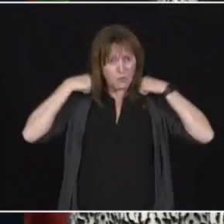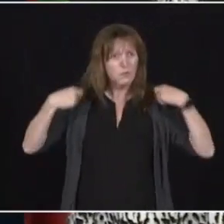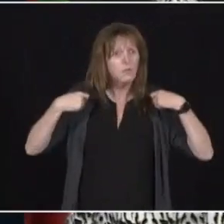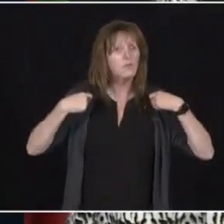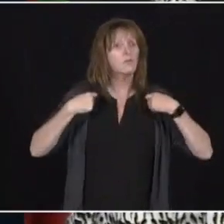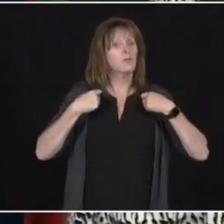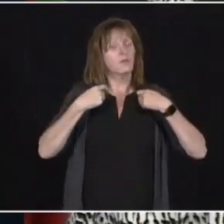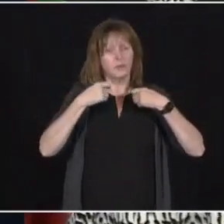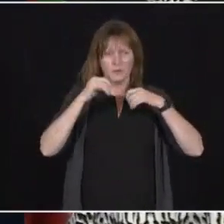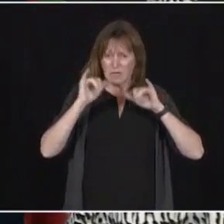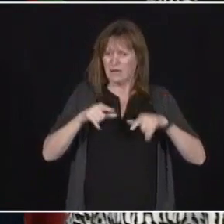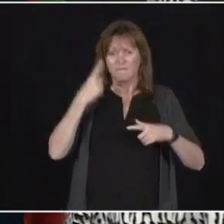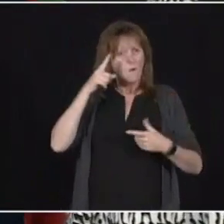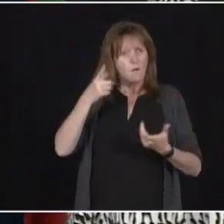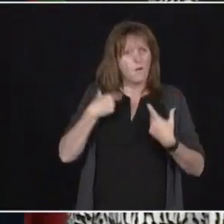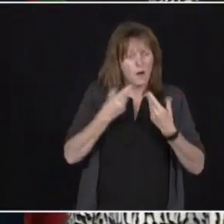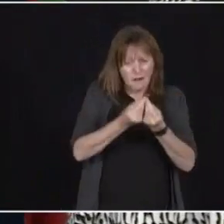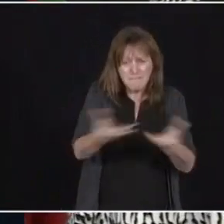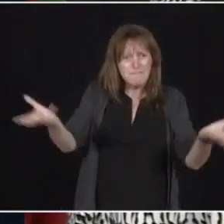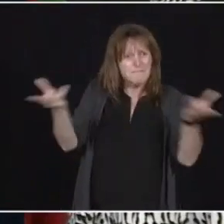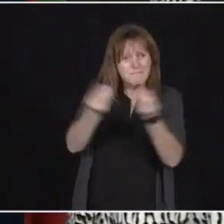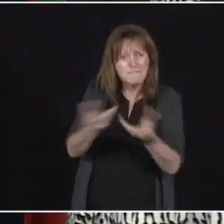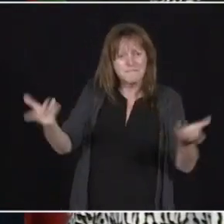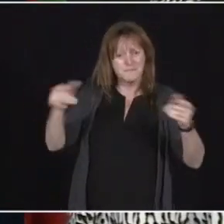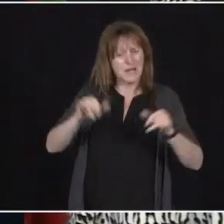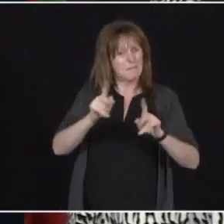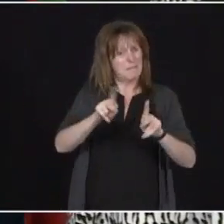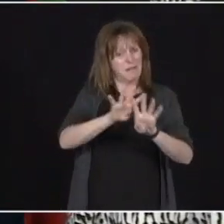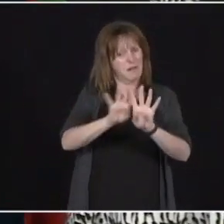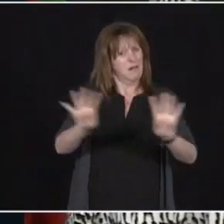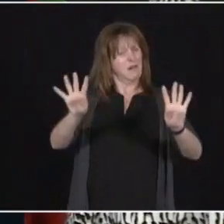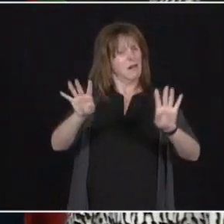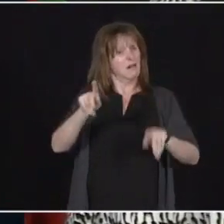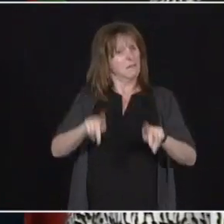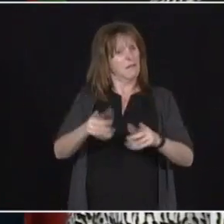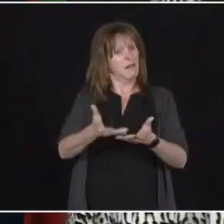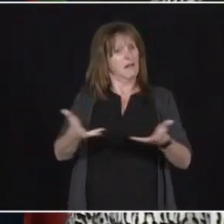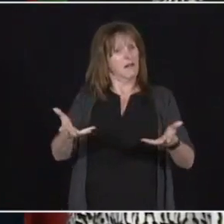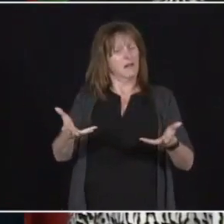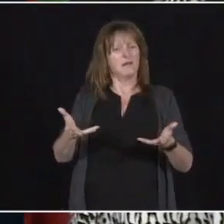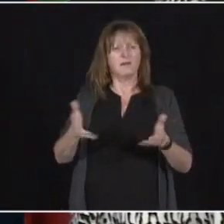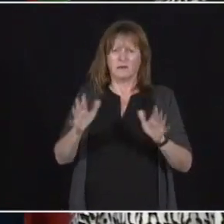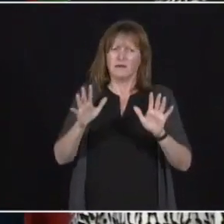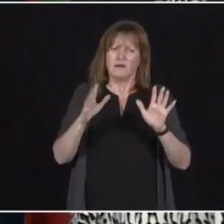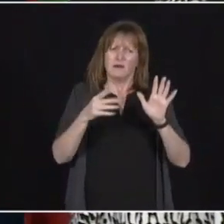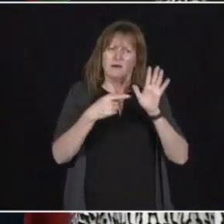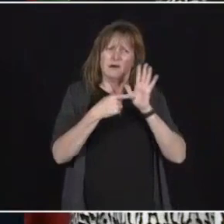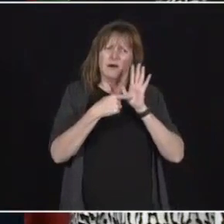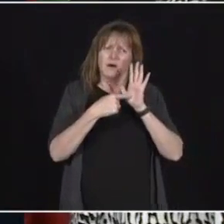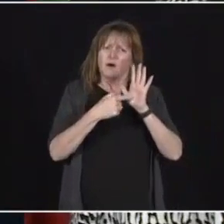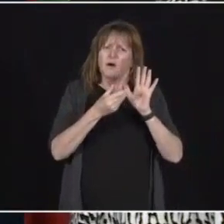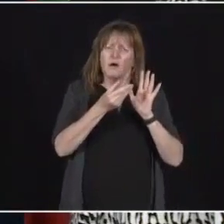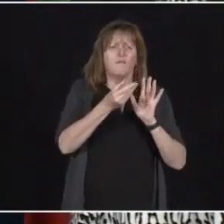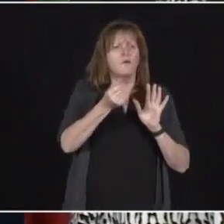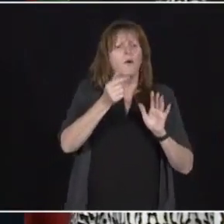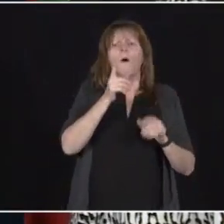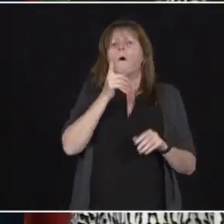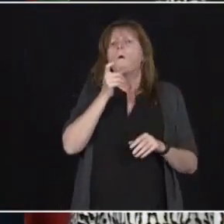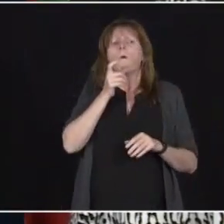thousands of businesses are answering the call. And I want to highlight a few of these innovators. You have heard our call for support. construction in Cannata.